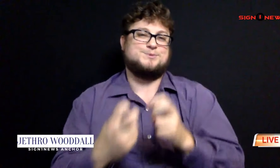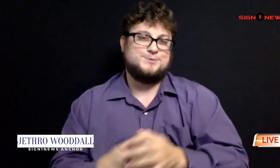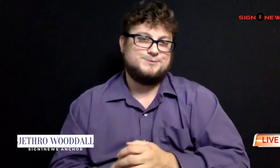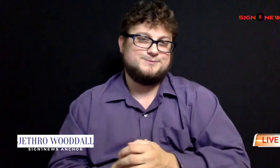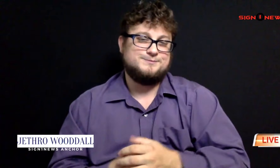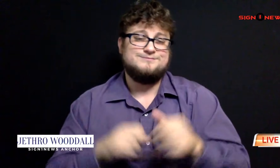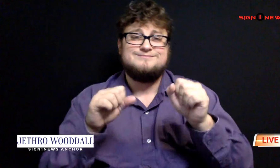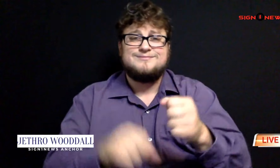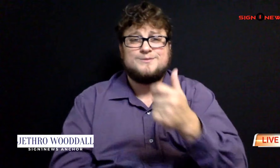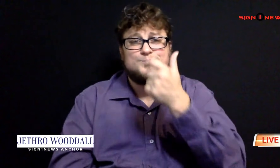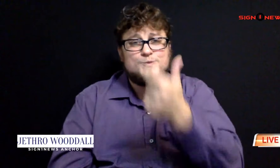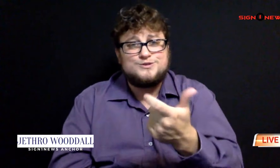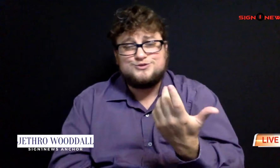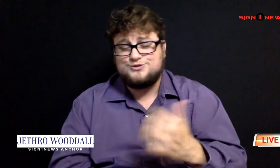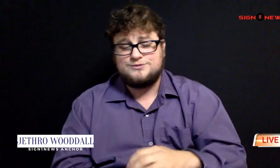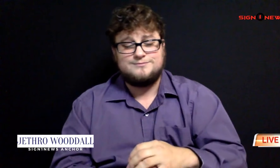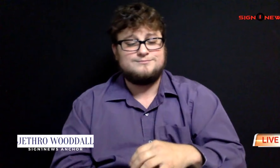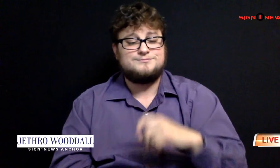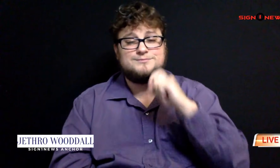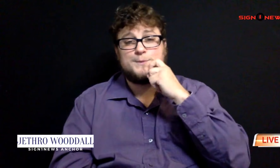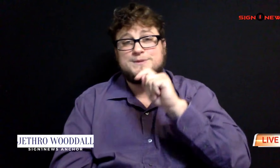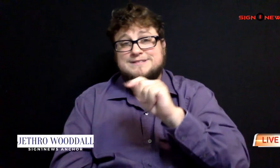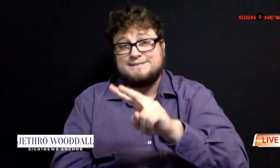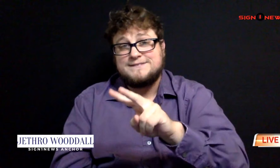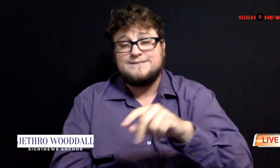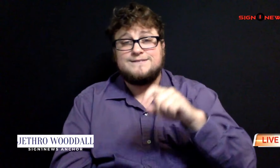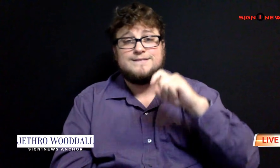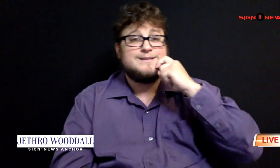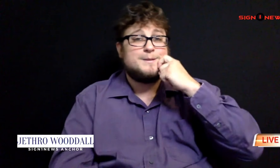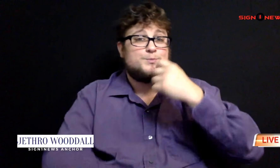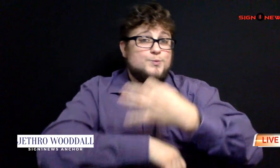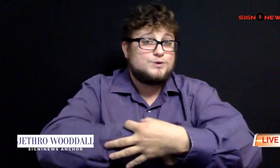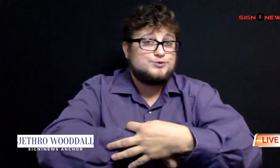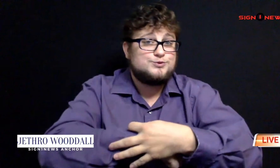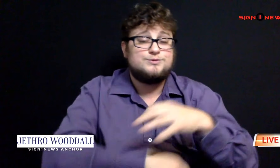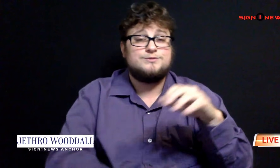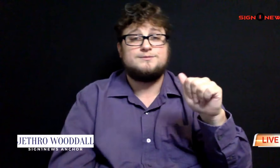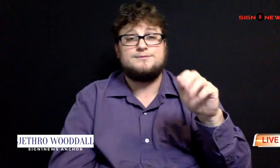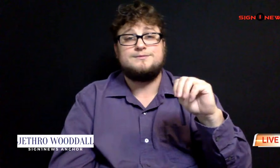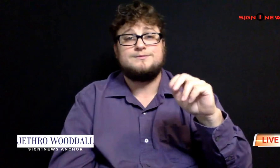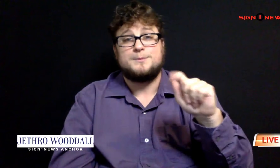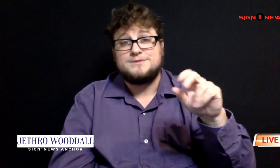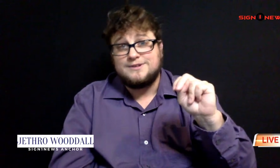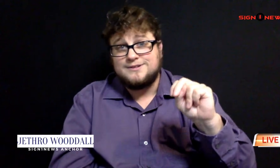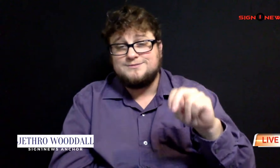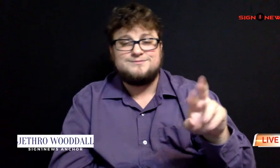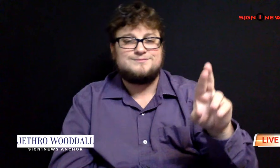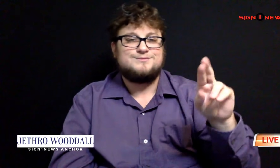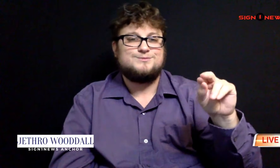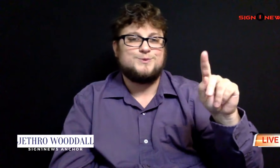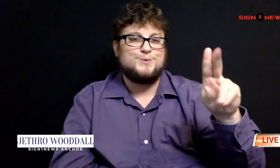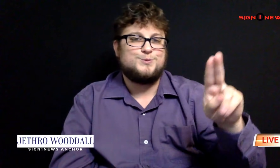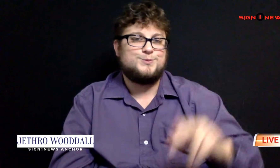play store on your smartphone and you can also watch on apple tv and you can also watch on apple tv apple watch apple watch amazon and roku